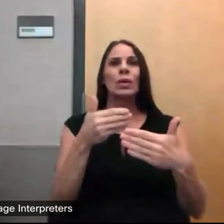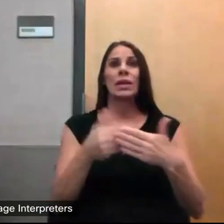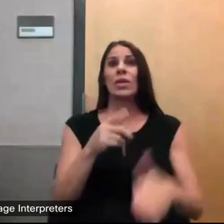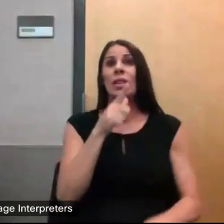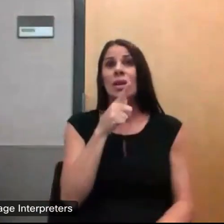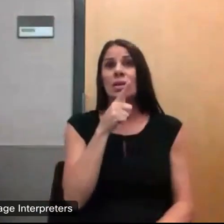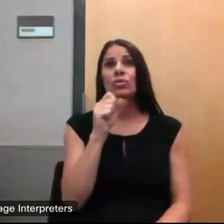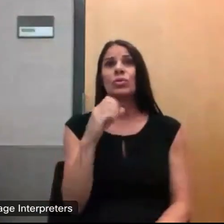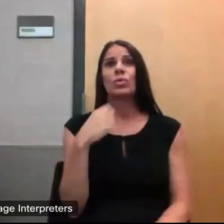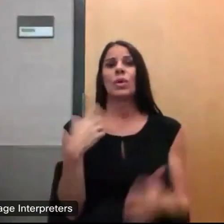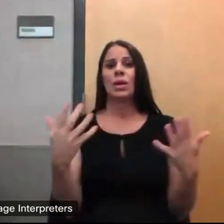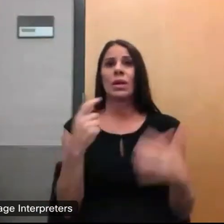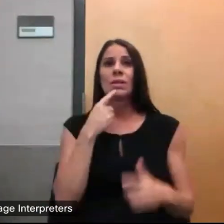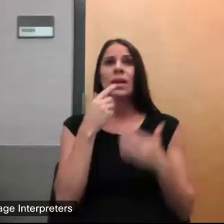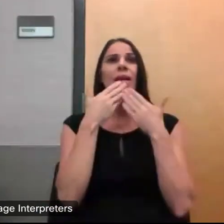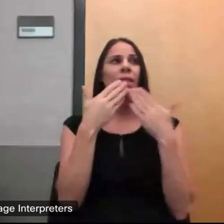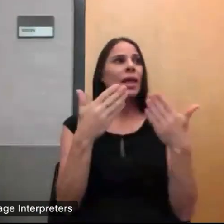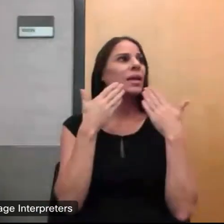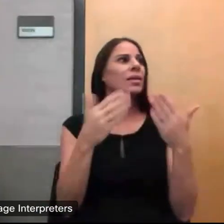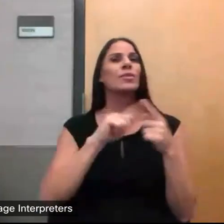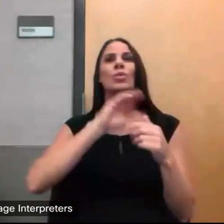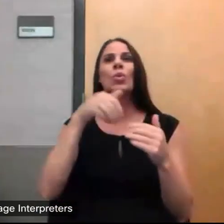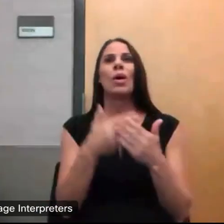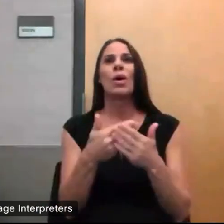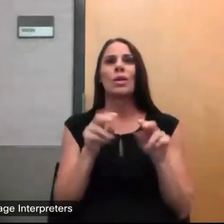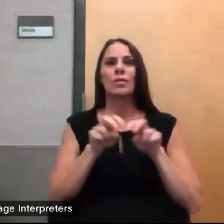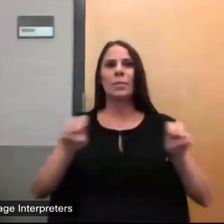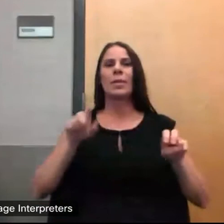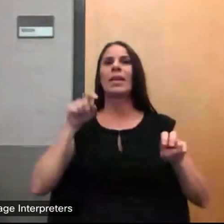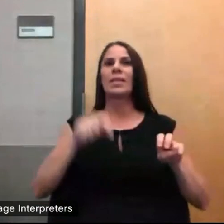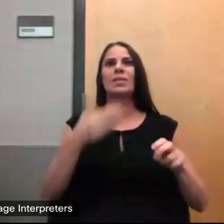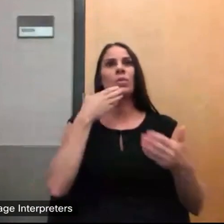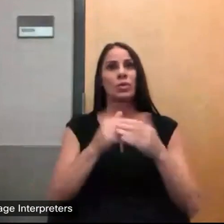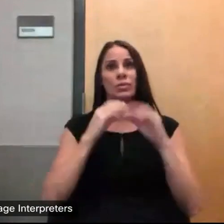so I want to say, thanks to all of our panelists. This is a really good conversation. The questions